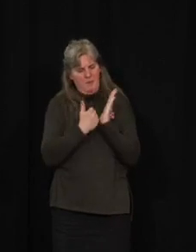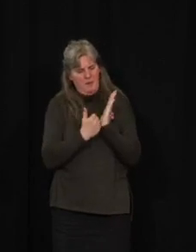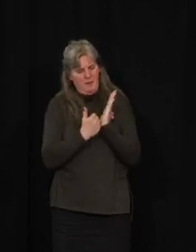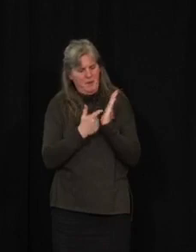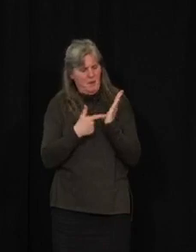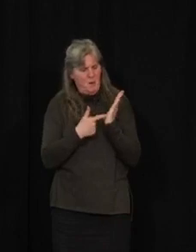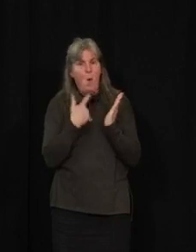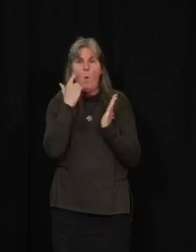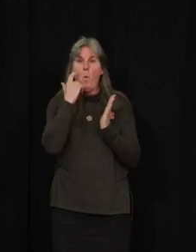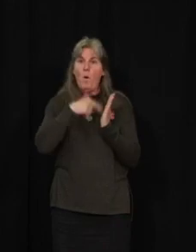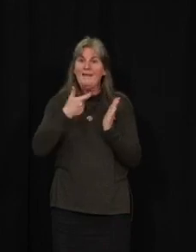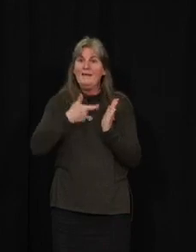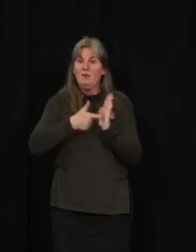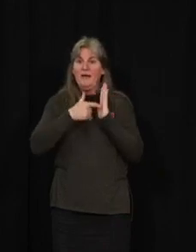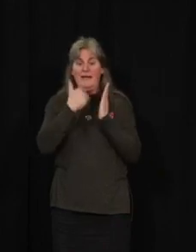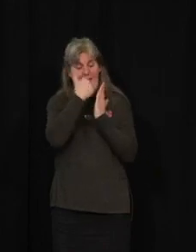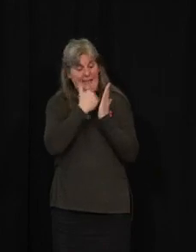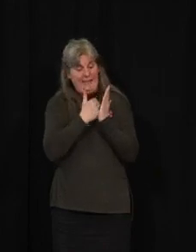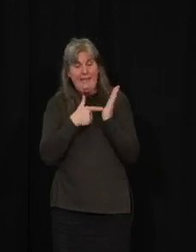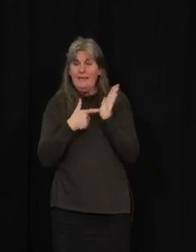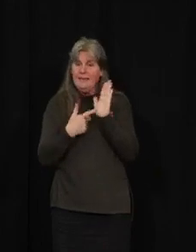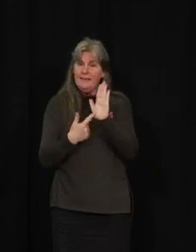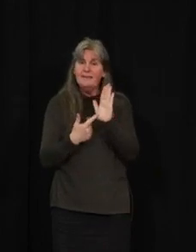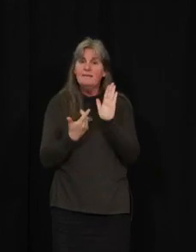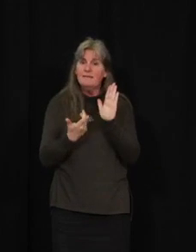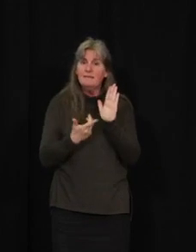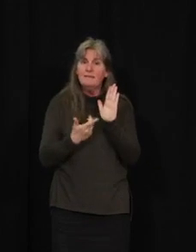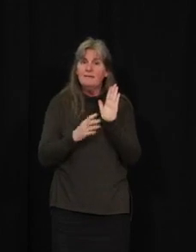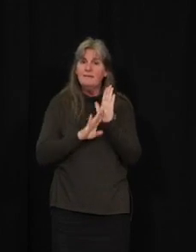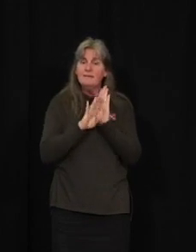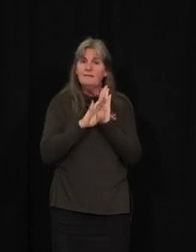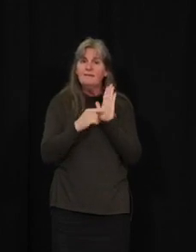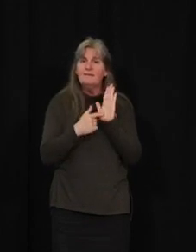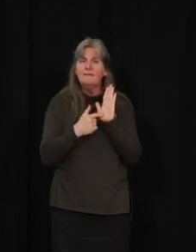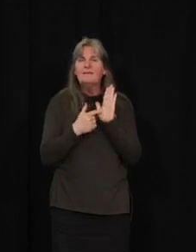Including how do they also do te